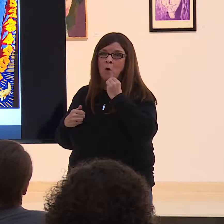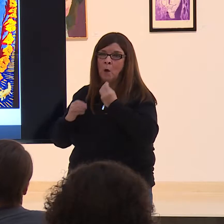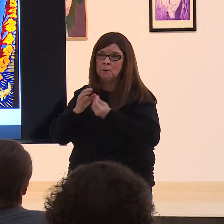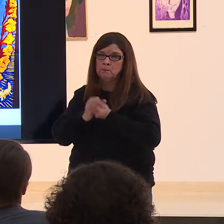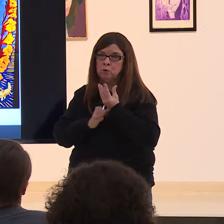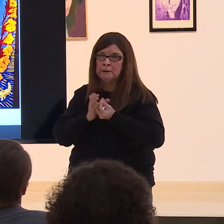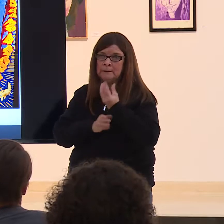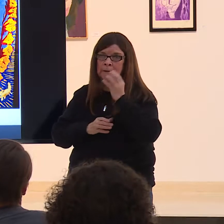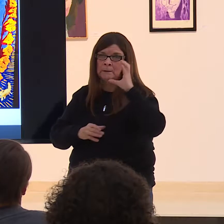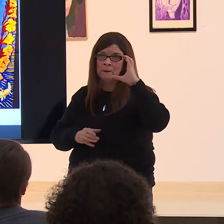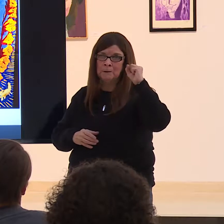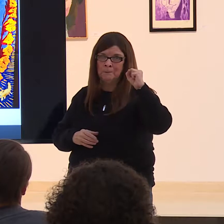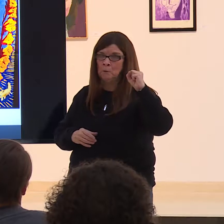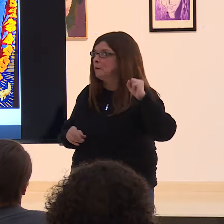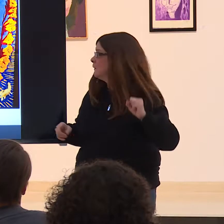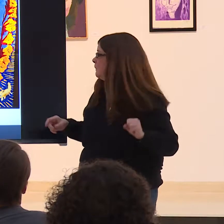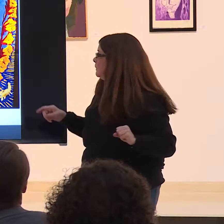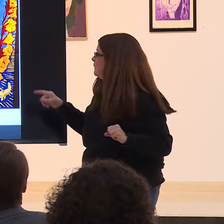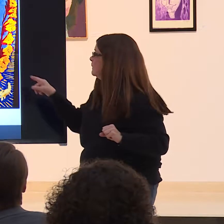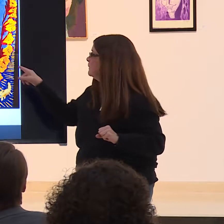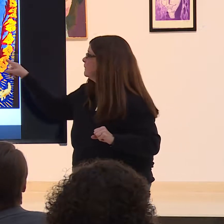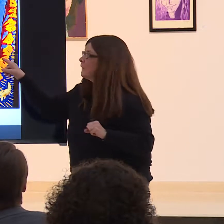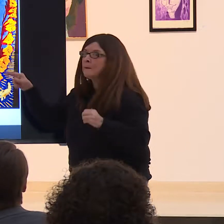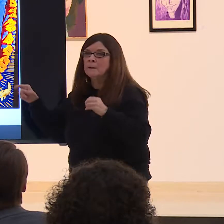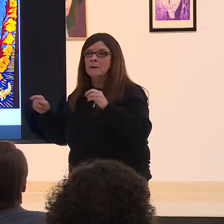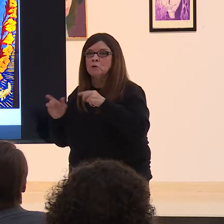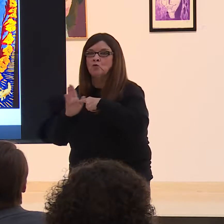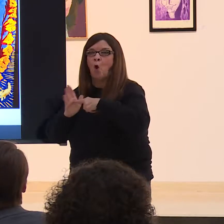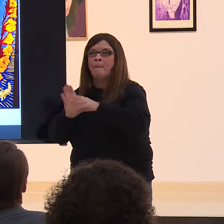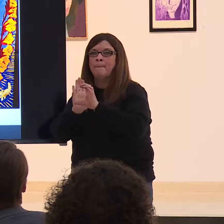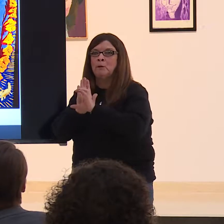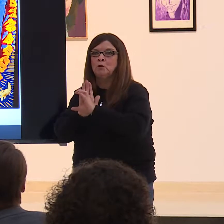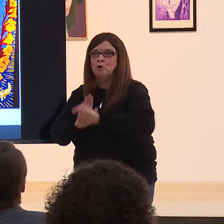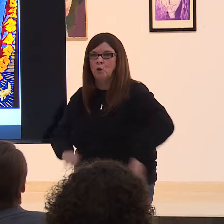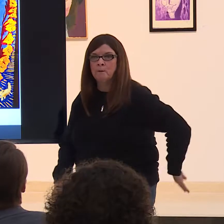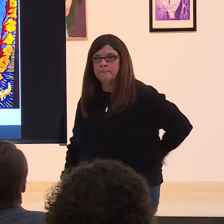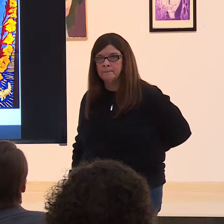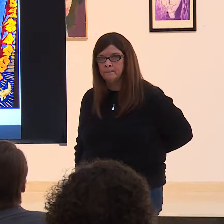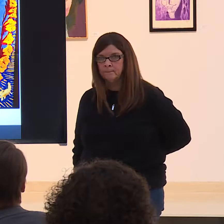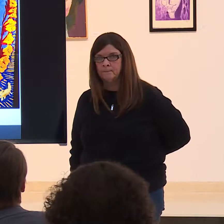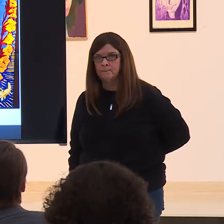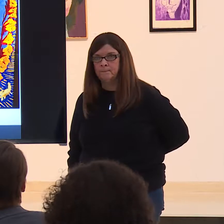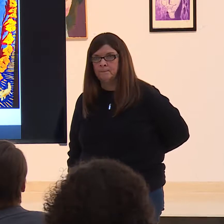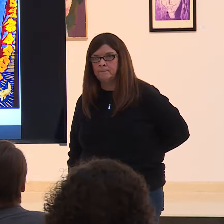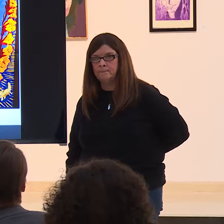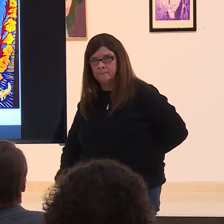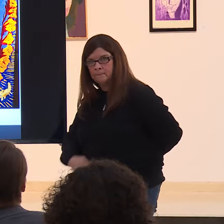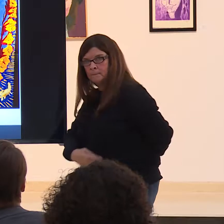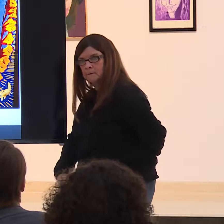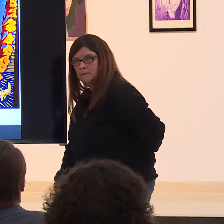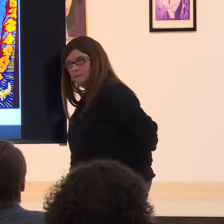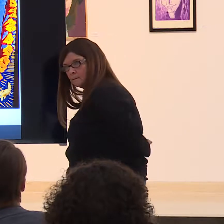At that time, they lived in Colorado Springs, and this is-- they show the picture